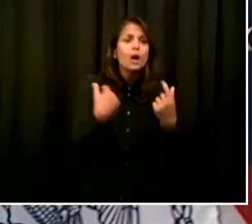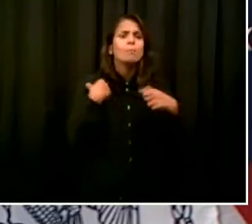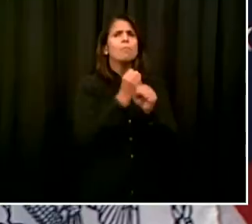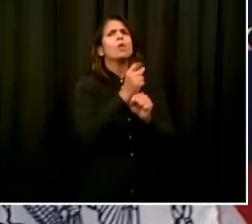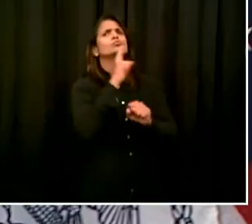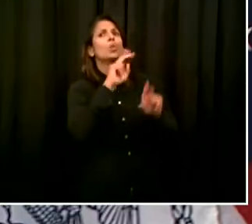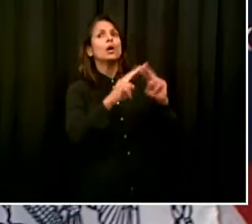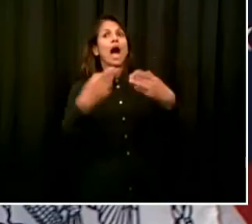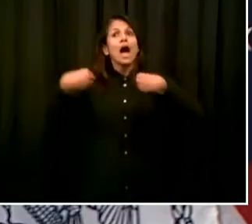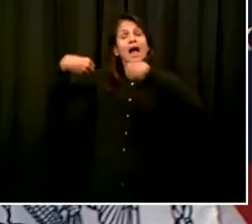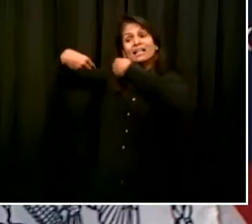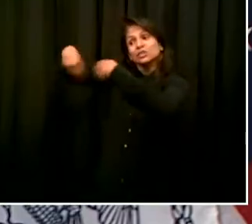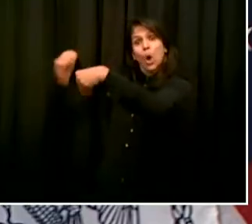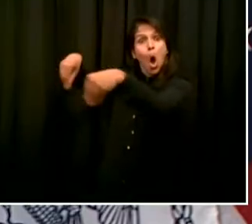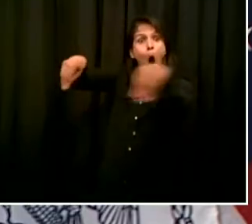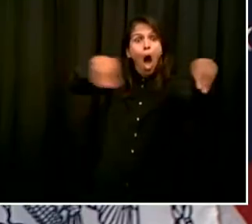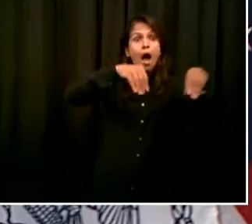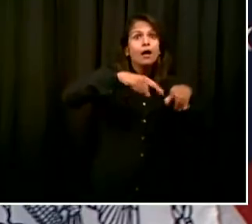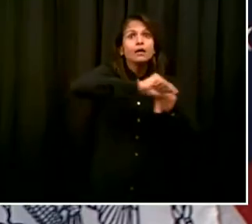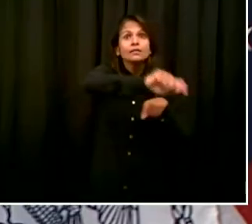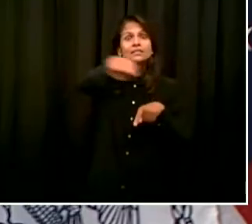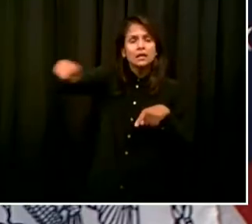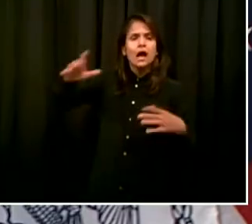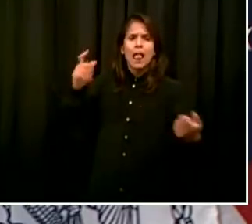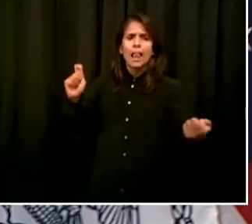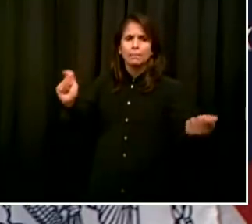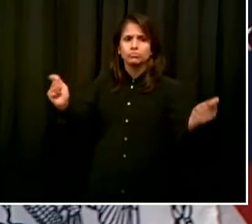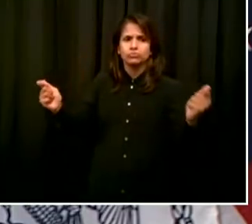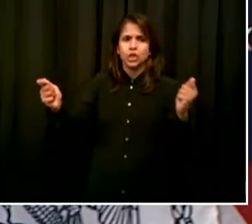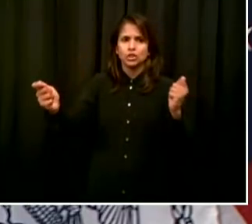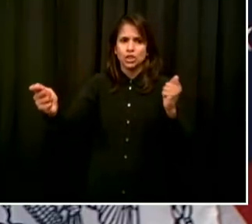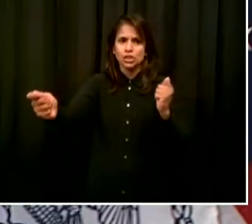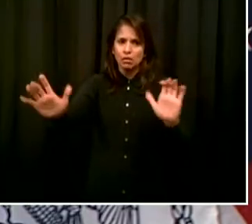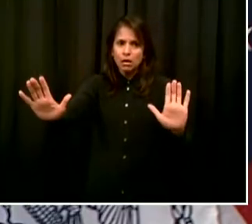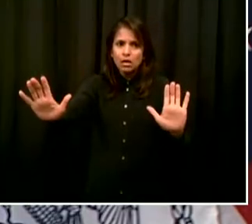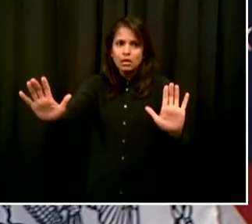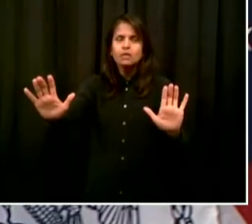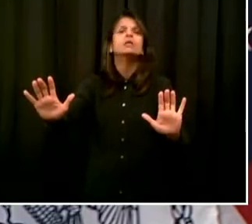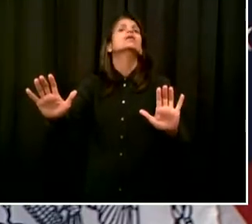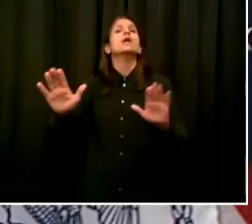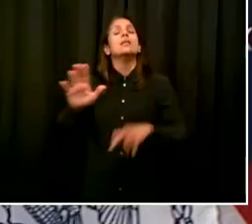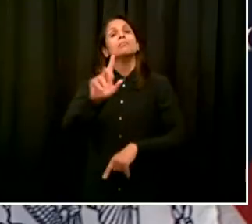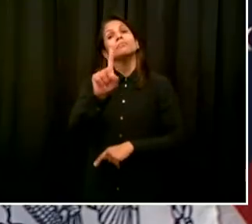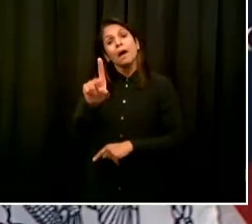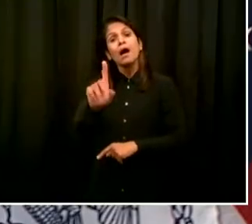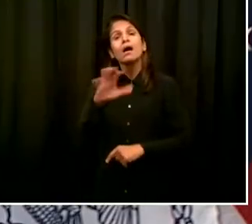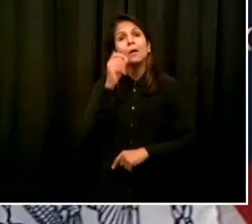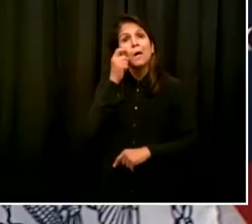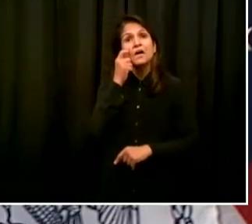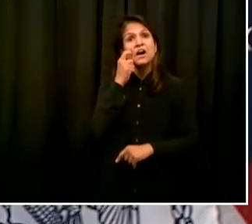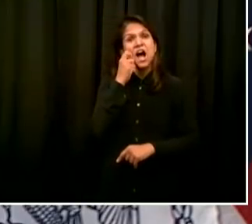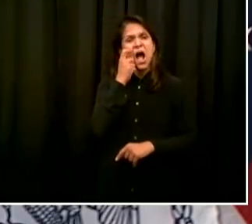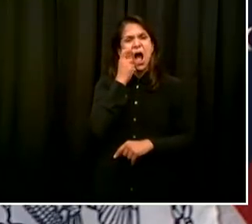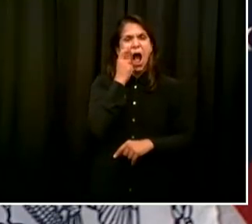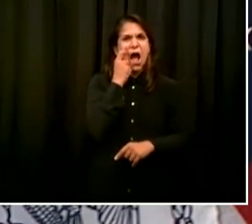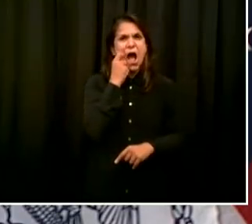UNION JOBS. IN FA, CTI ULWOD ARGUE THE MARKET DYNAMICS ARE CHANGING, BUT I THINK THEY ARE CHANGING AWAY